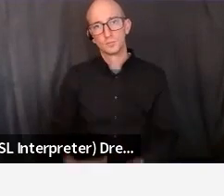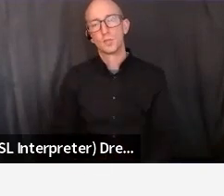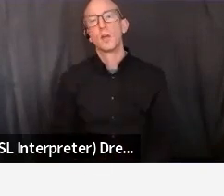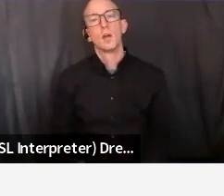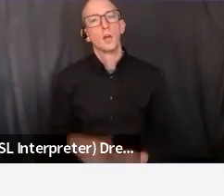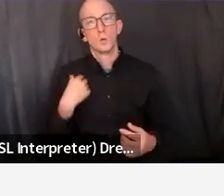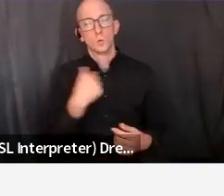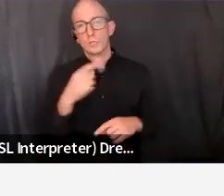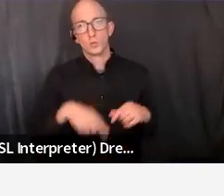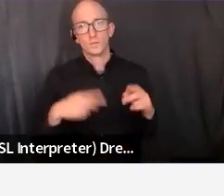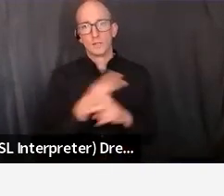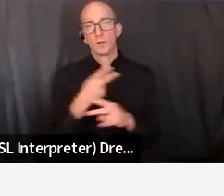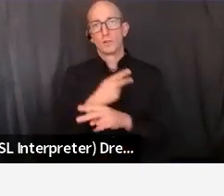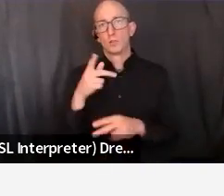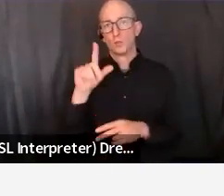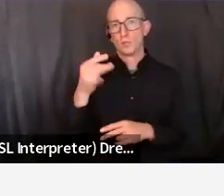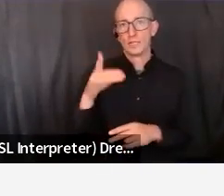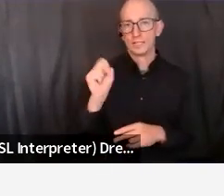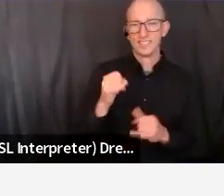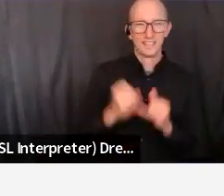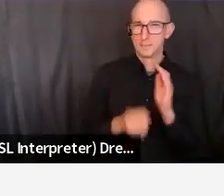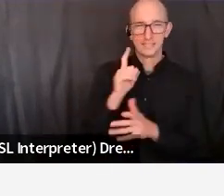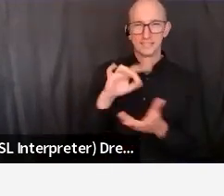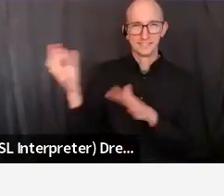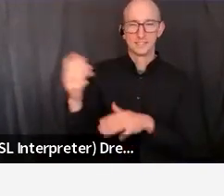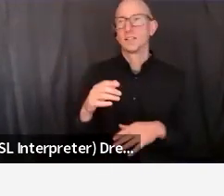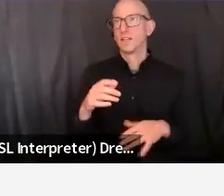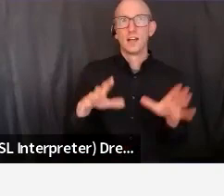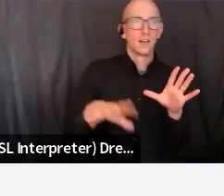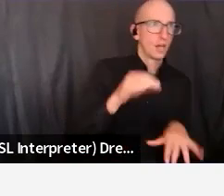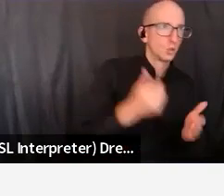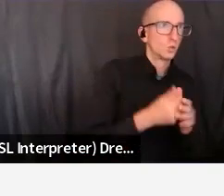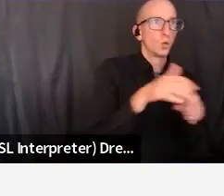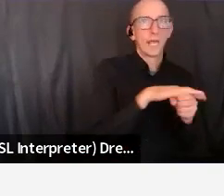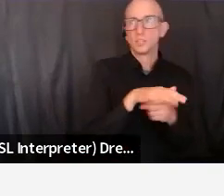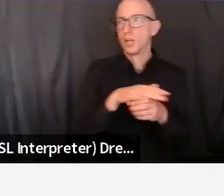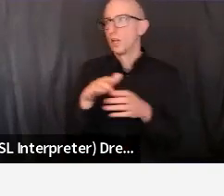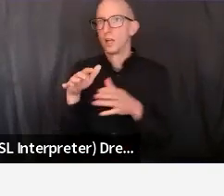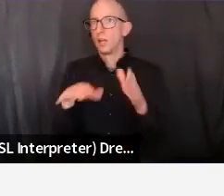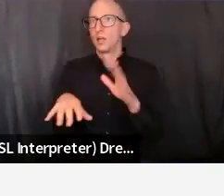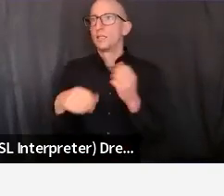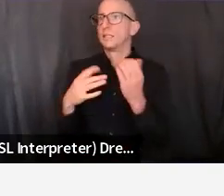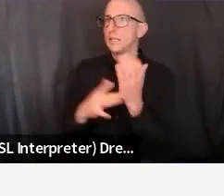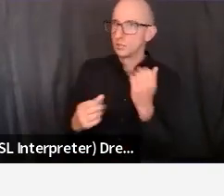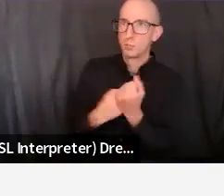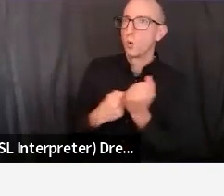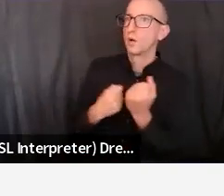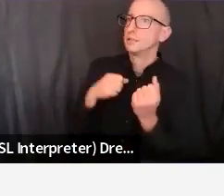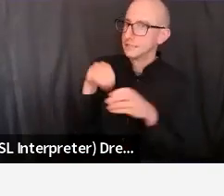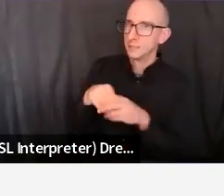stakeholders that you want opportunities for both. We expect that some stakeholders have been doing